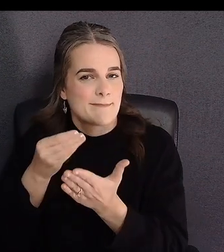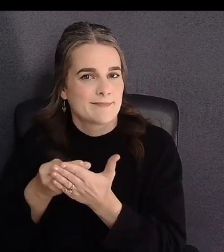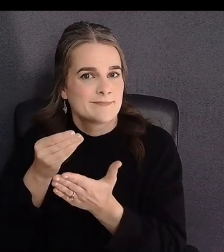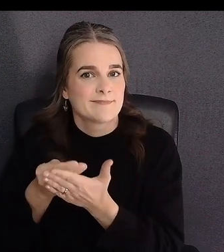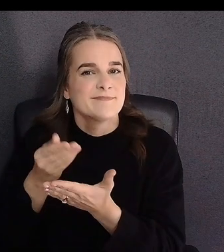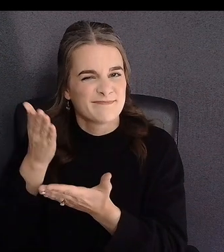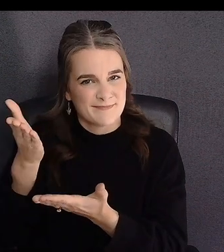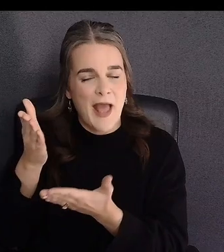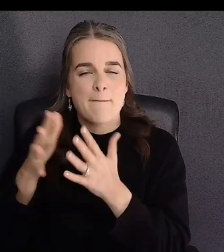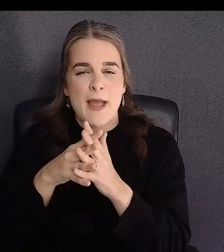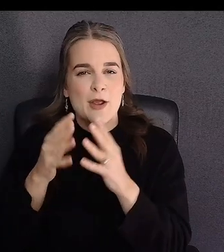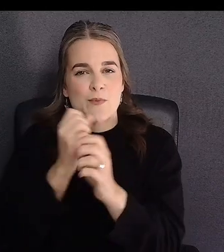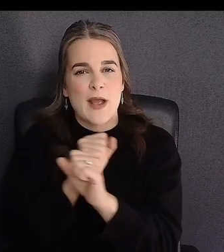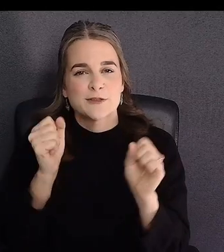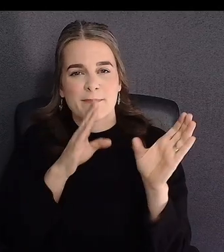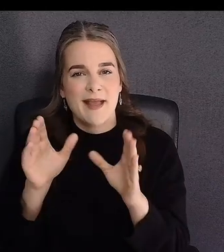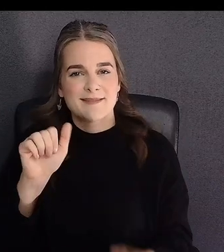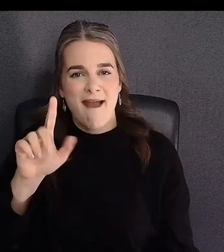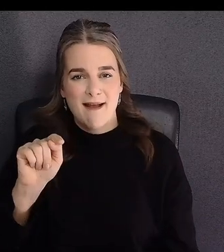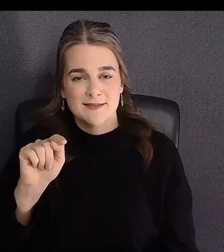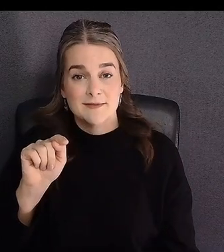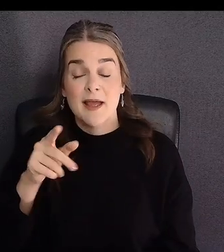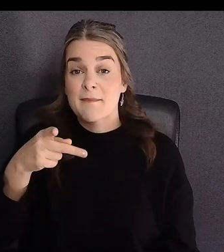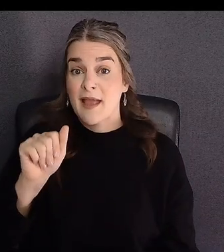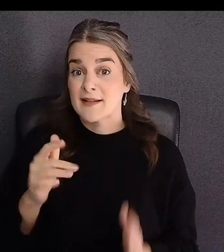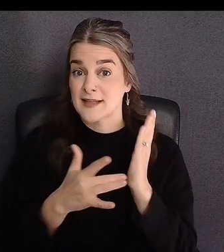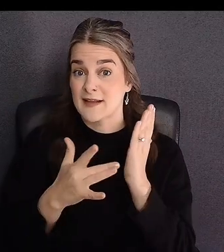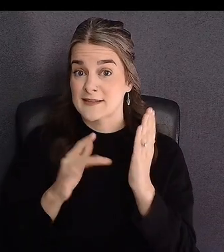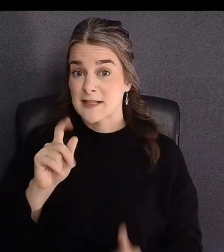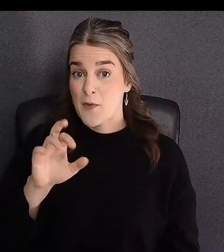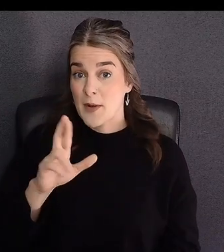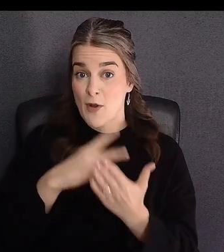The Pennsylvania Tech Accelerator project includes five major focus areas--